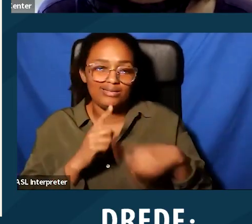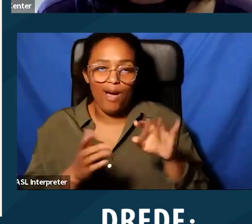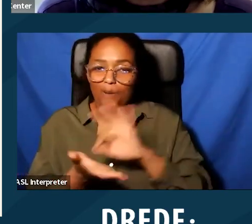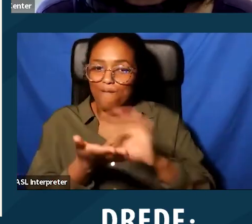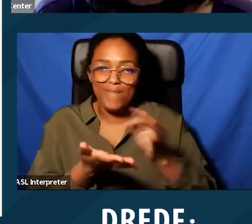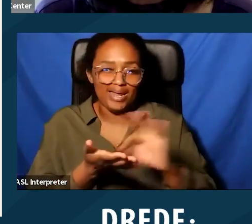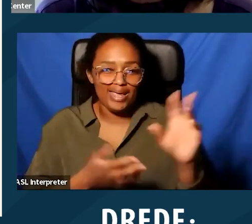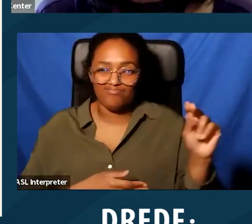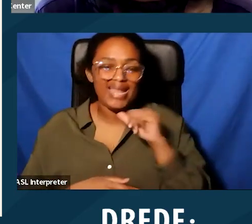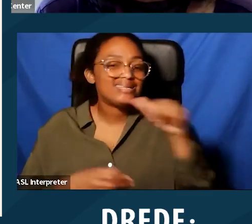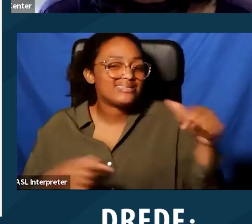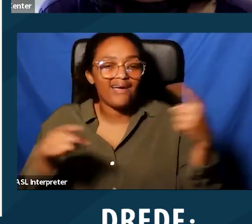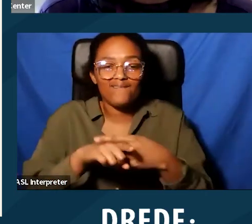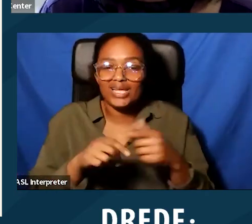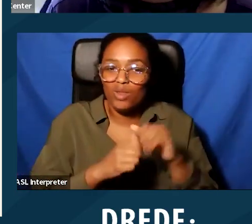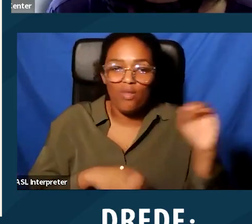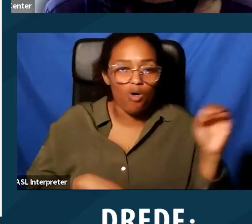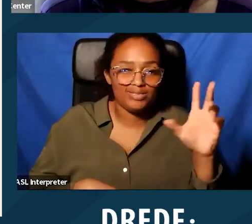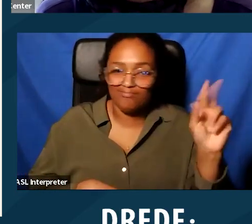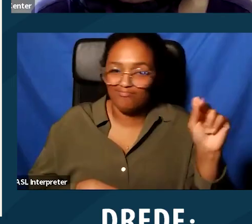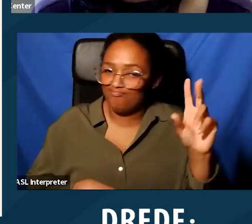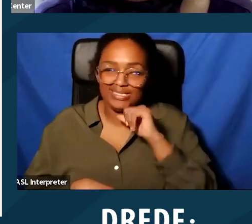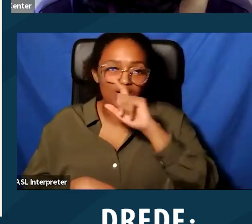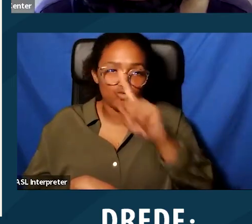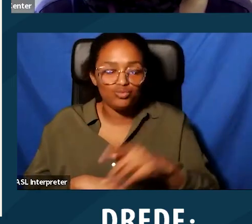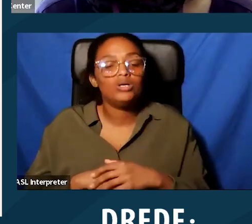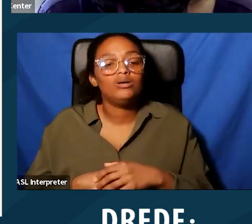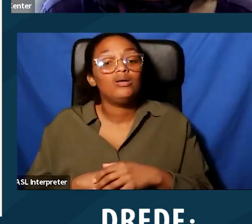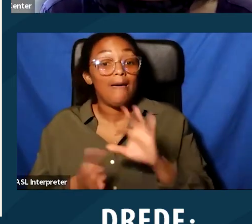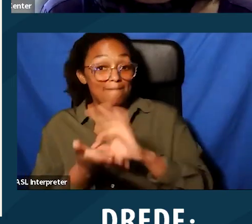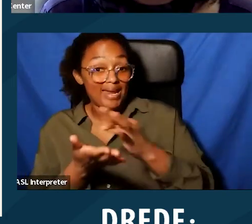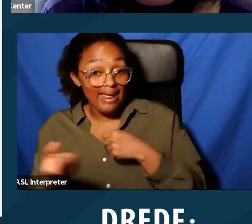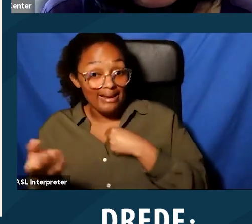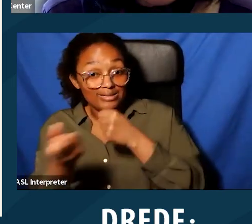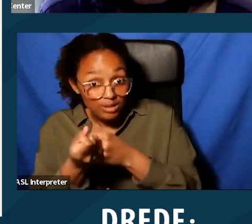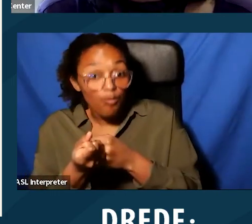with Medicaid. And what you can say is that these AGs are being dishonest about Medicaid.